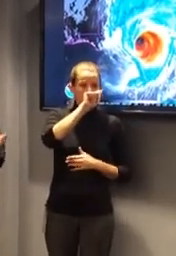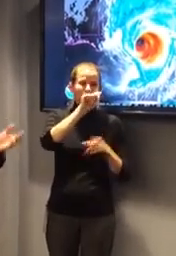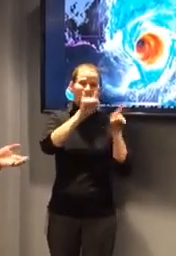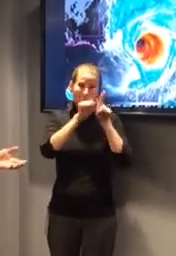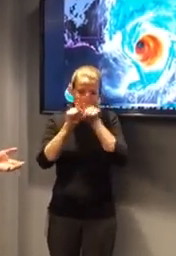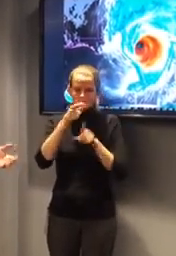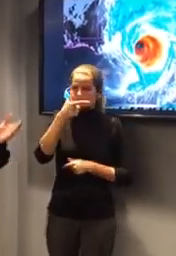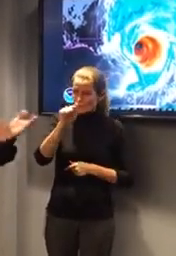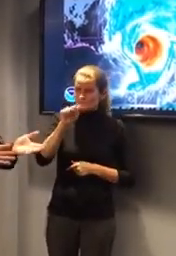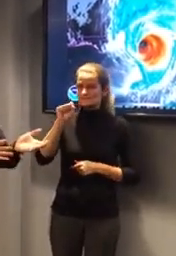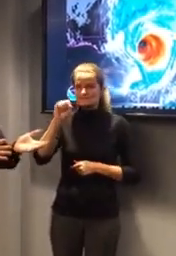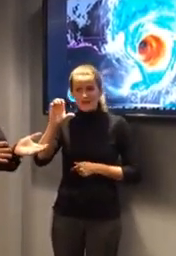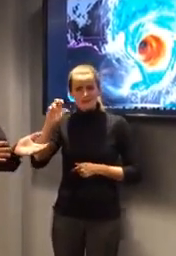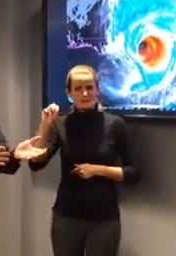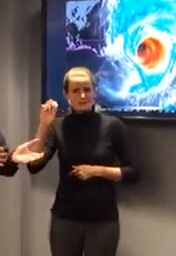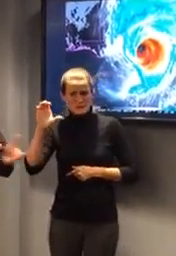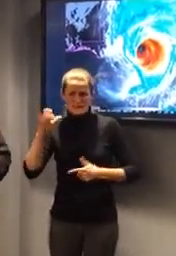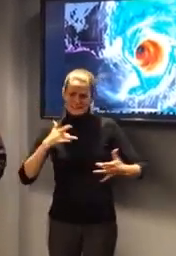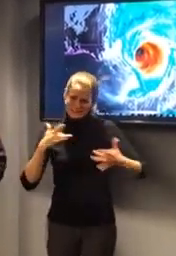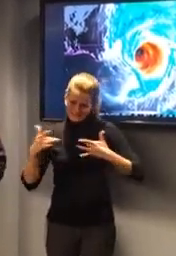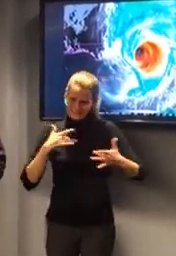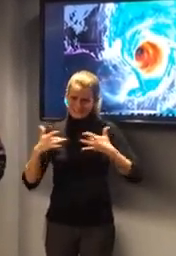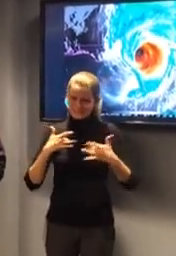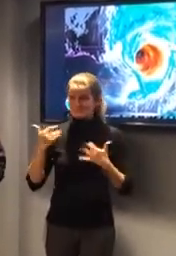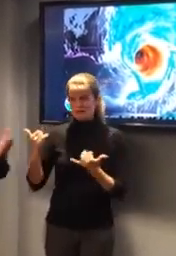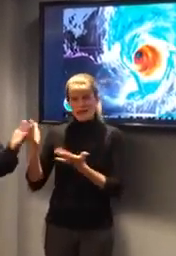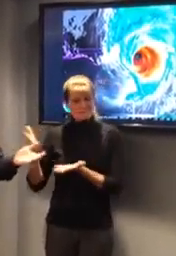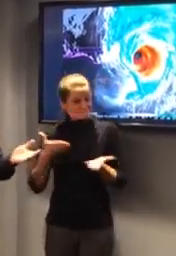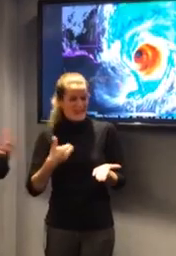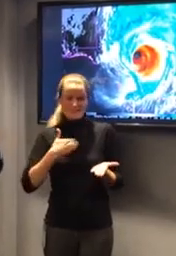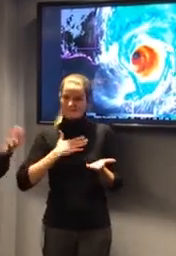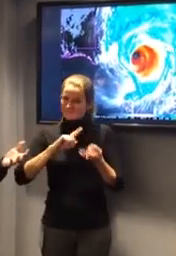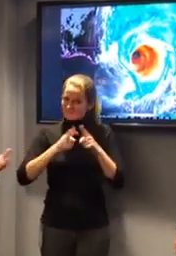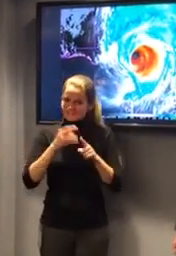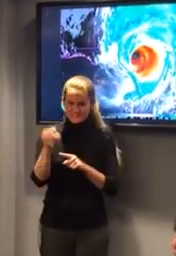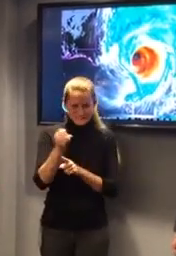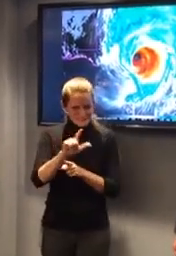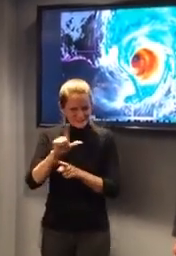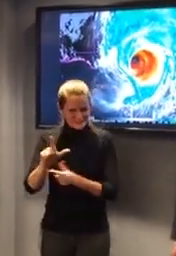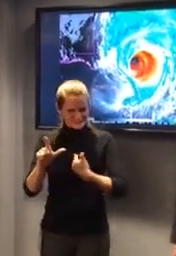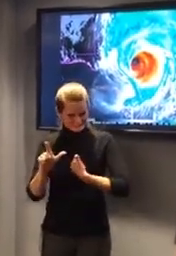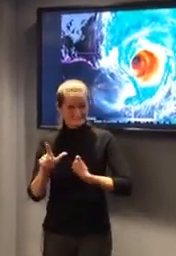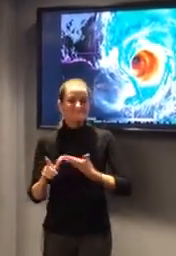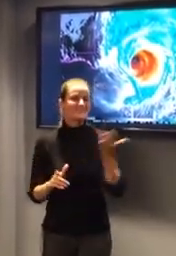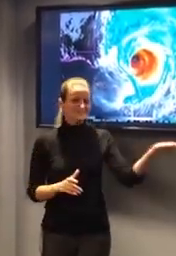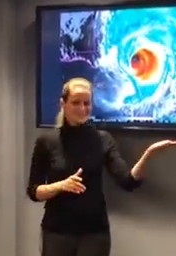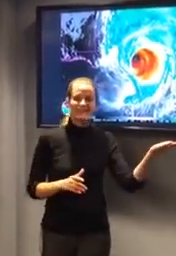So I'm here with my friend Jill and my friend Daniel Porter with NOAA. Daniel, can you tell us the latest? What's going on with Hurricane Matthew?